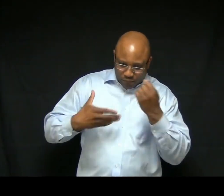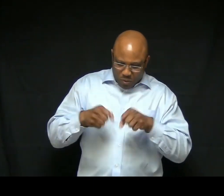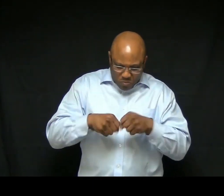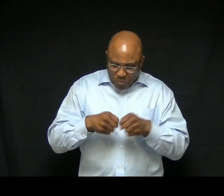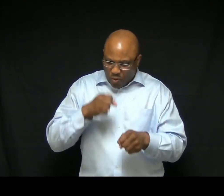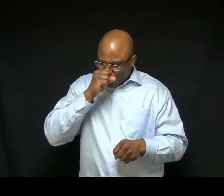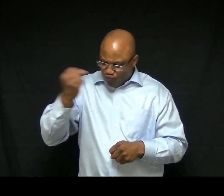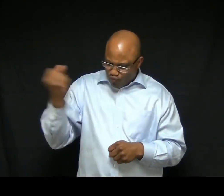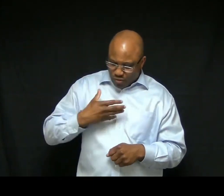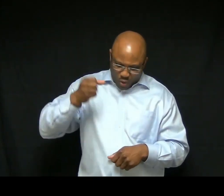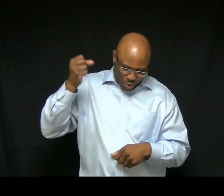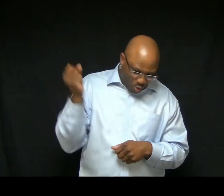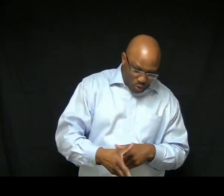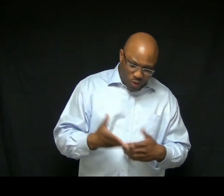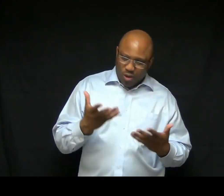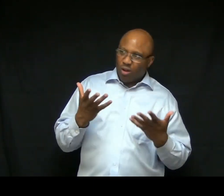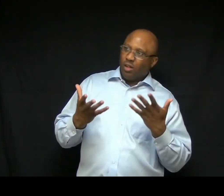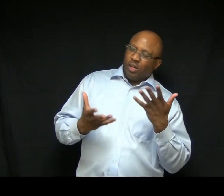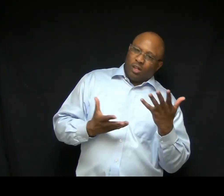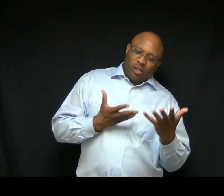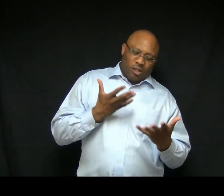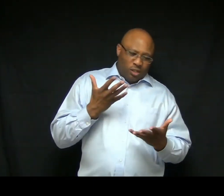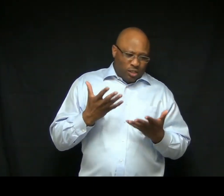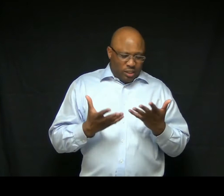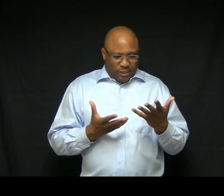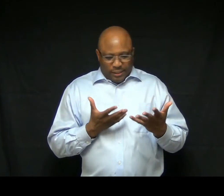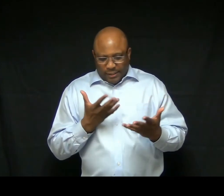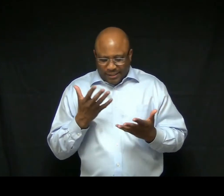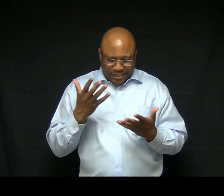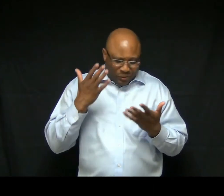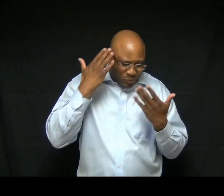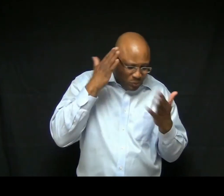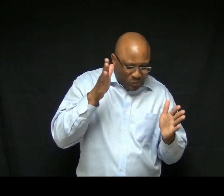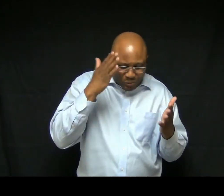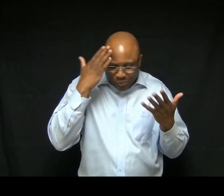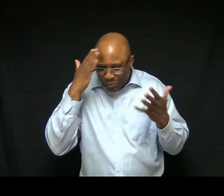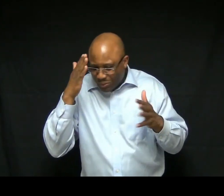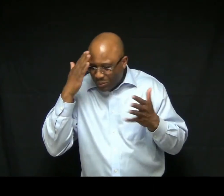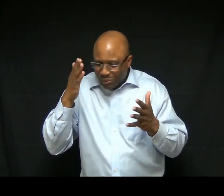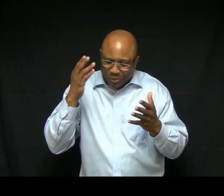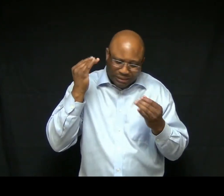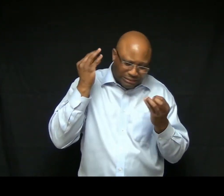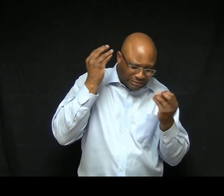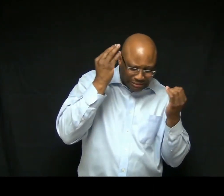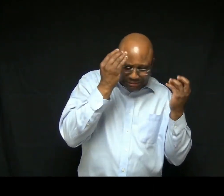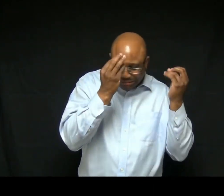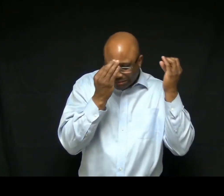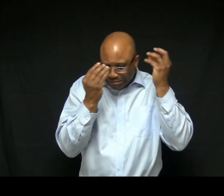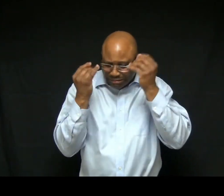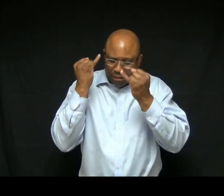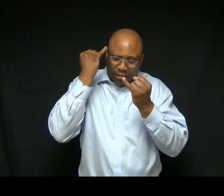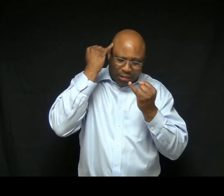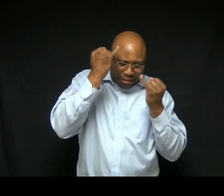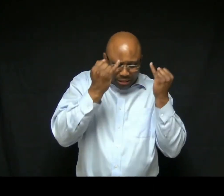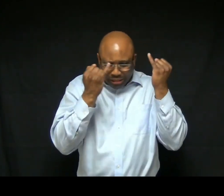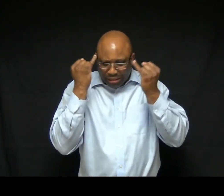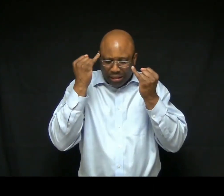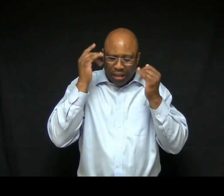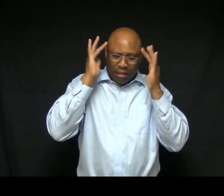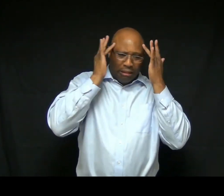or damage to his/her property.